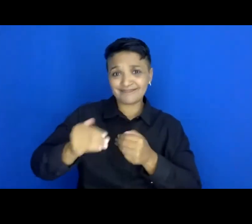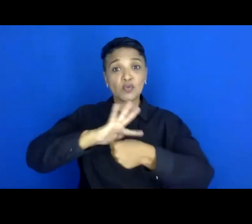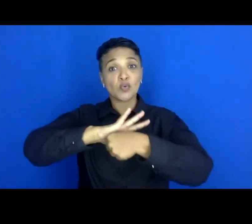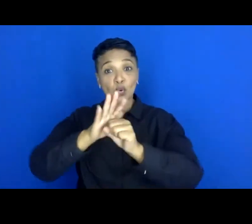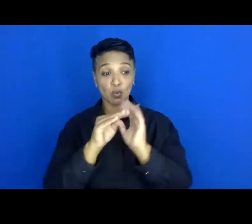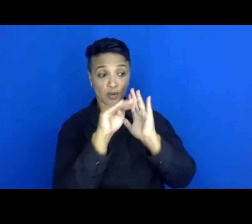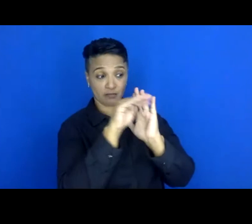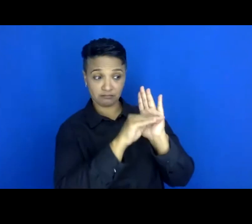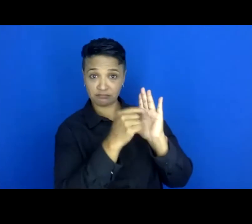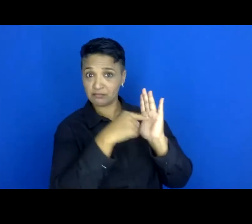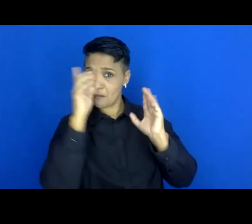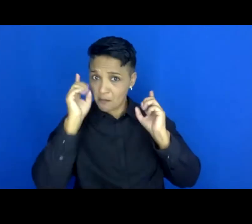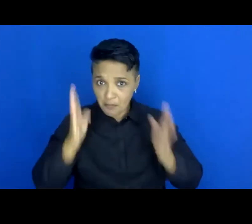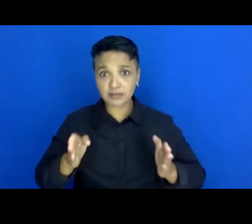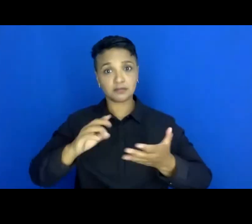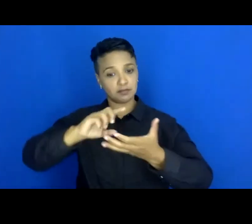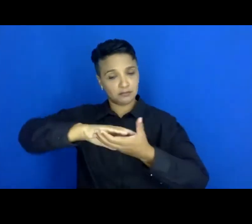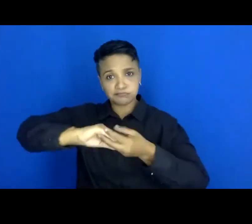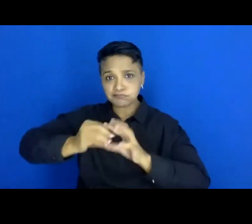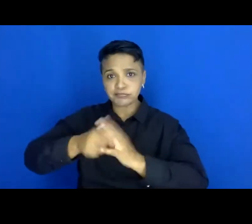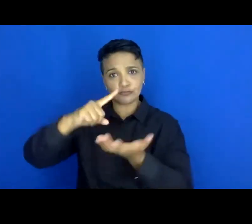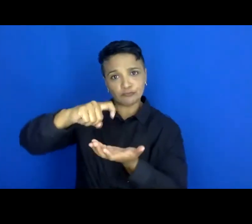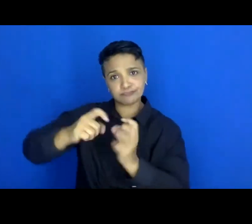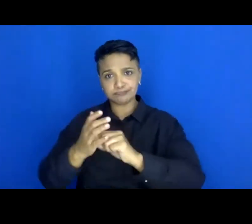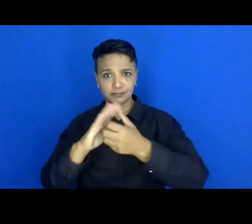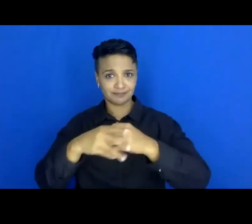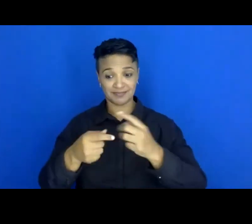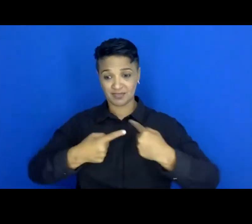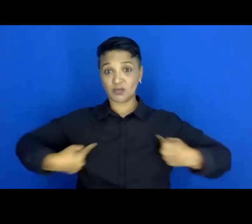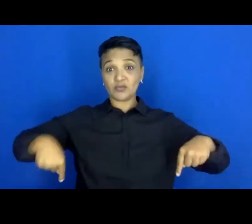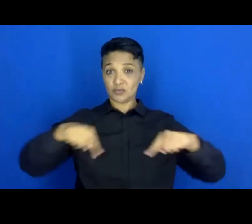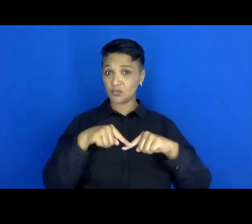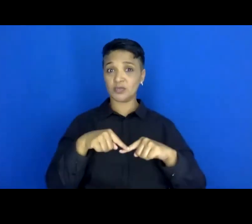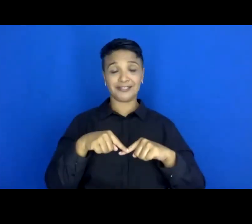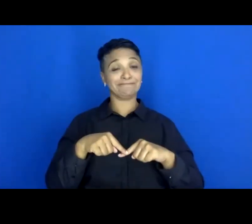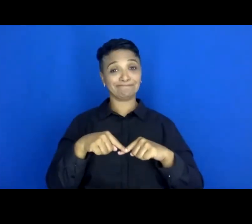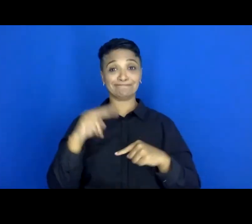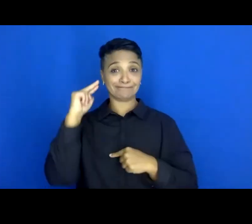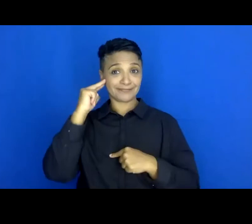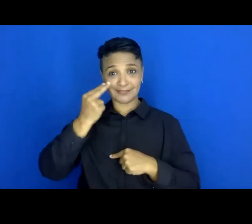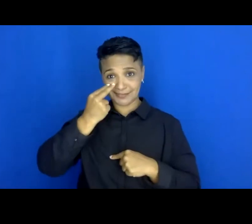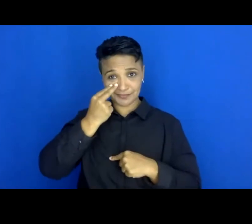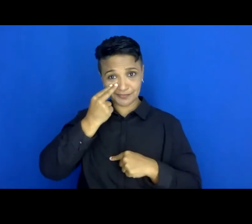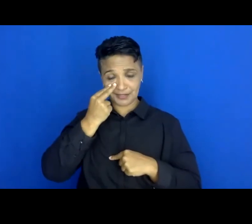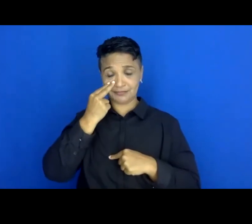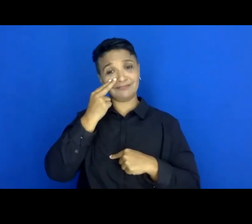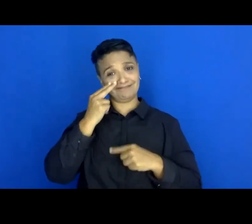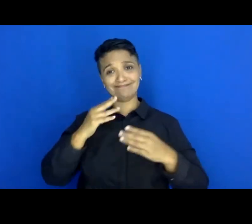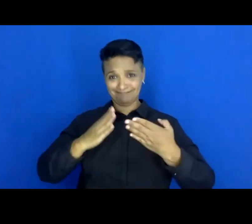it is also a challenge a challenge to us as persons with uh deafblindness and